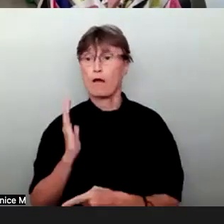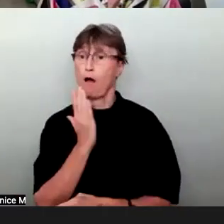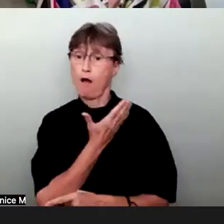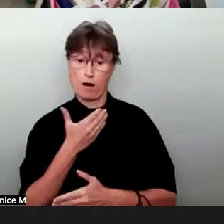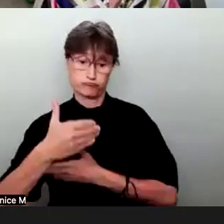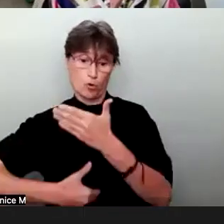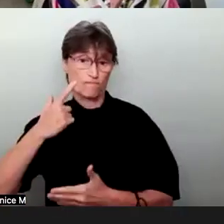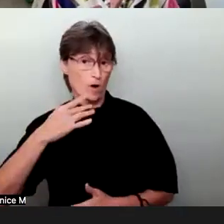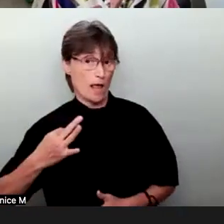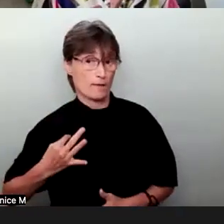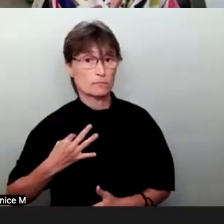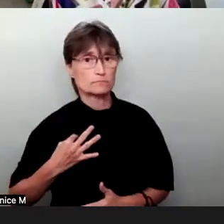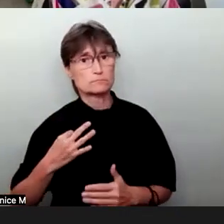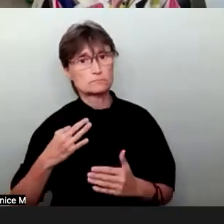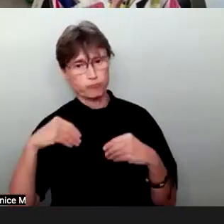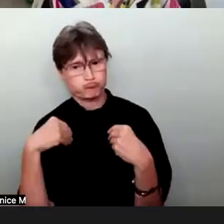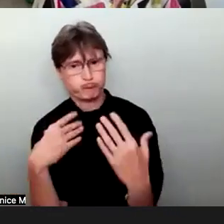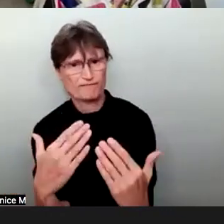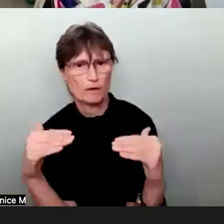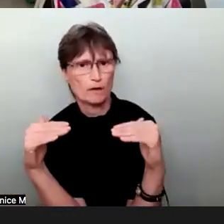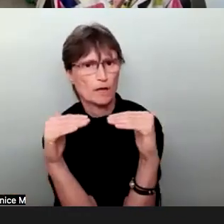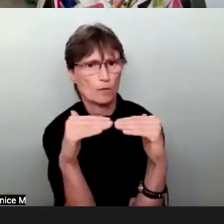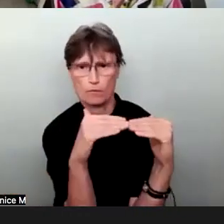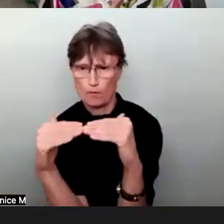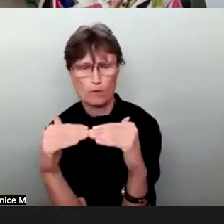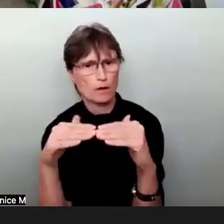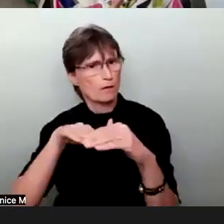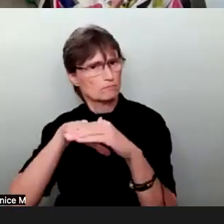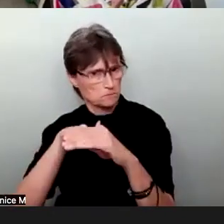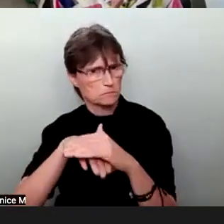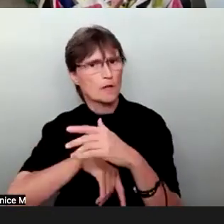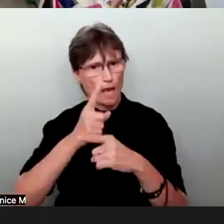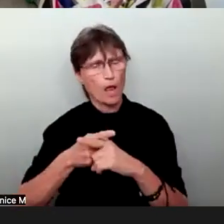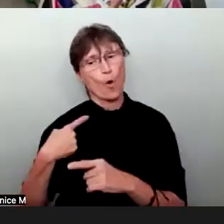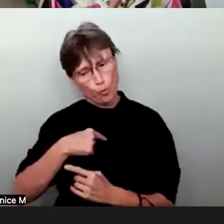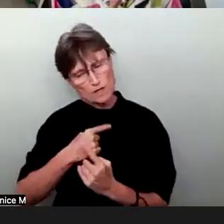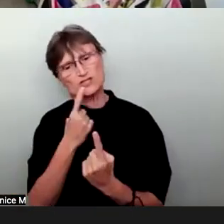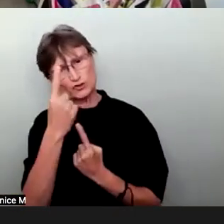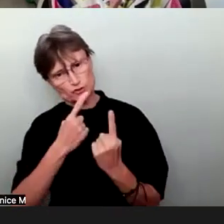fair and deeply considerate. While we have been continuing to expand and improve our processes